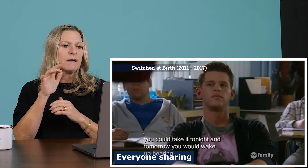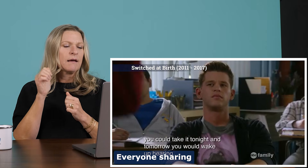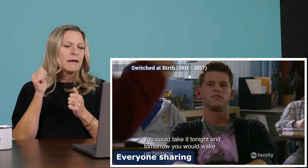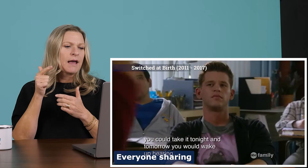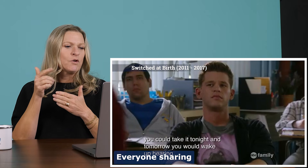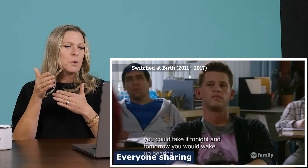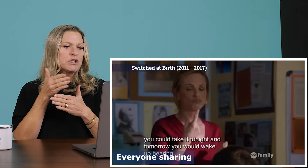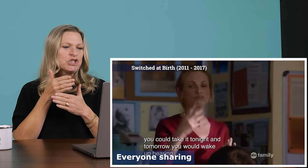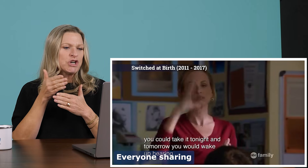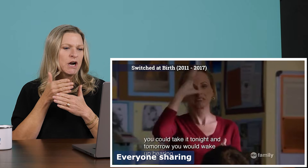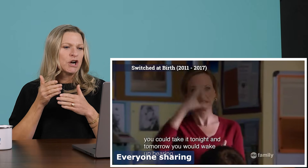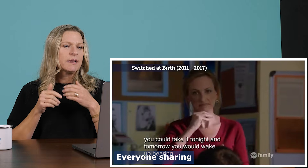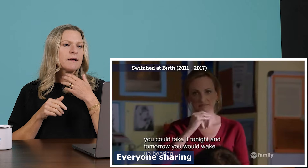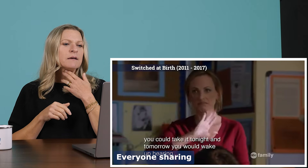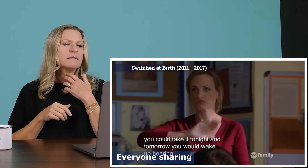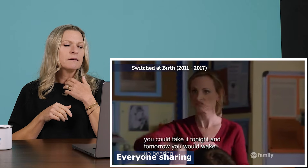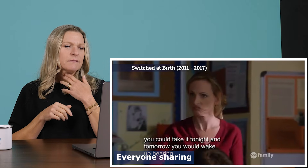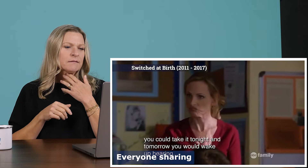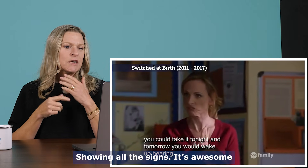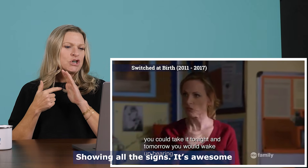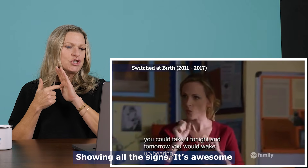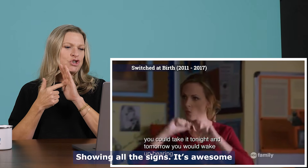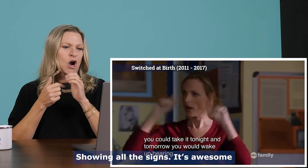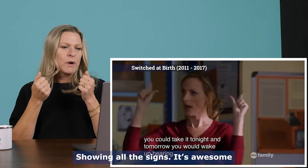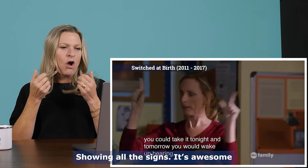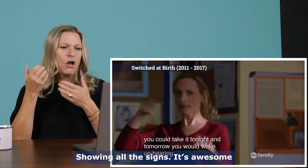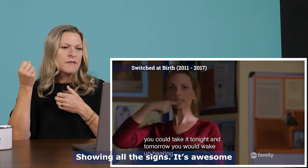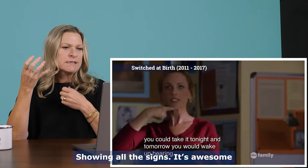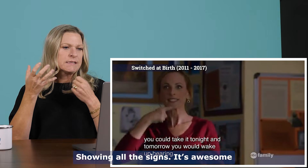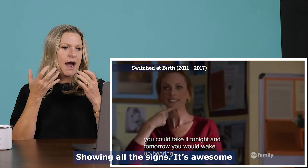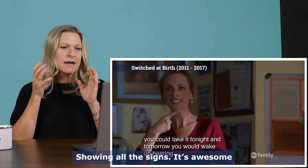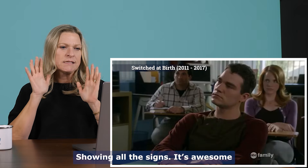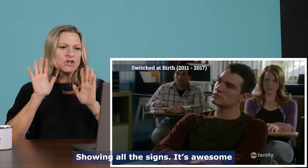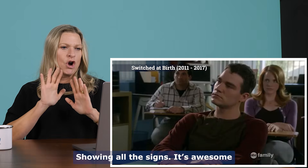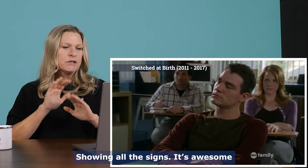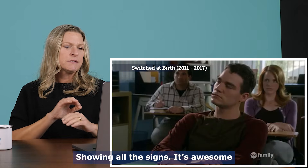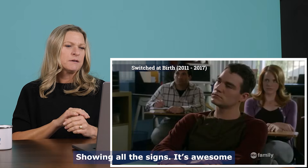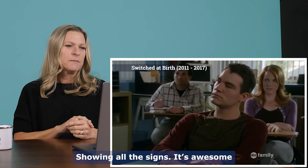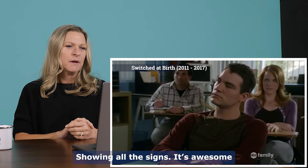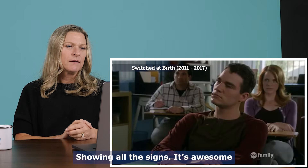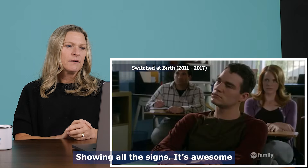Everyone sharing Showing all the signs. It’s awesome